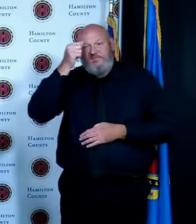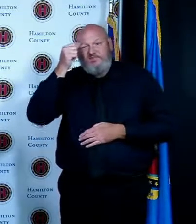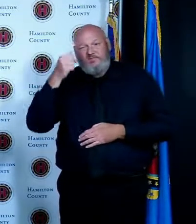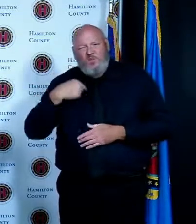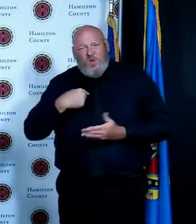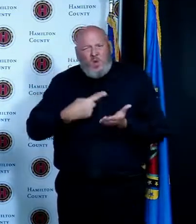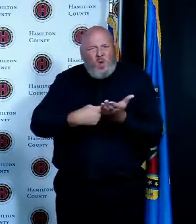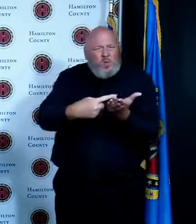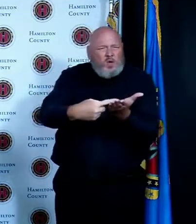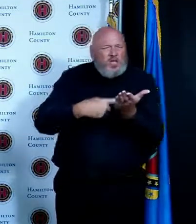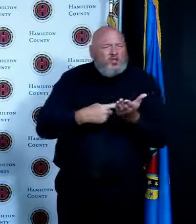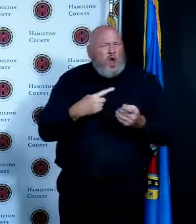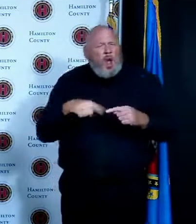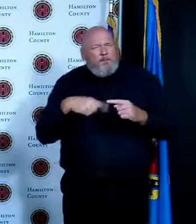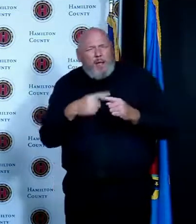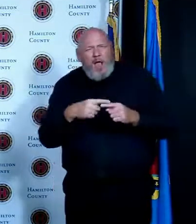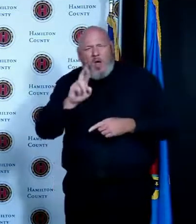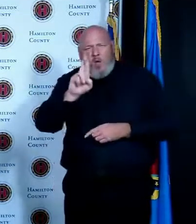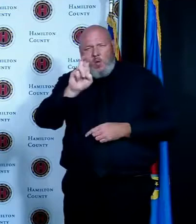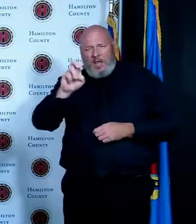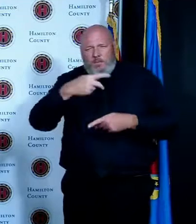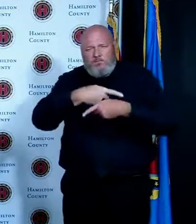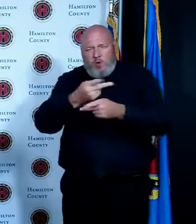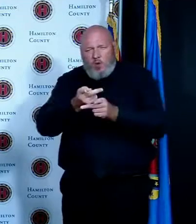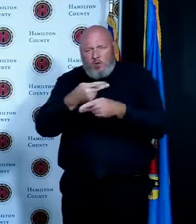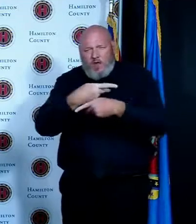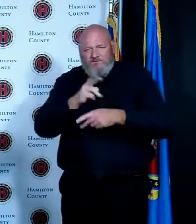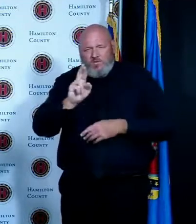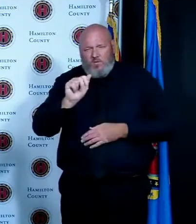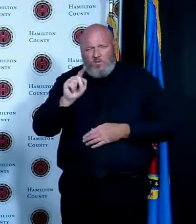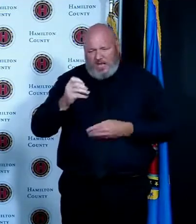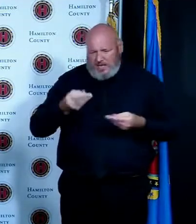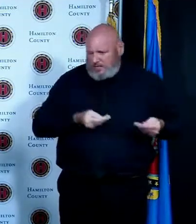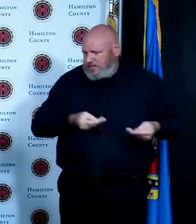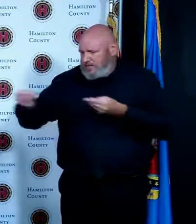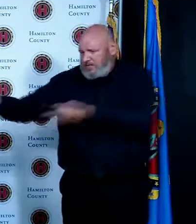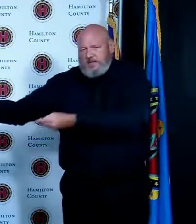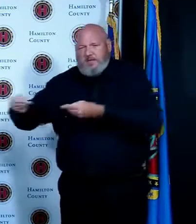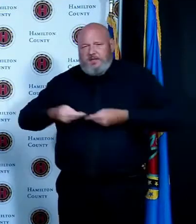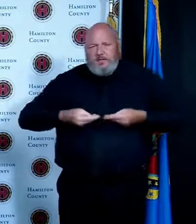indicator of contagiousness or transmissibility of infectious diseases